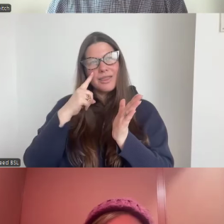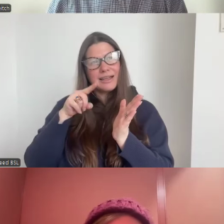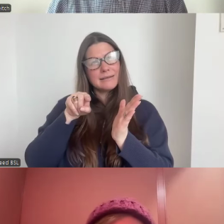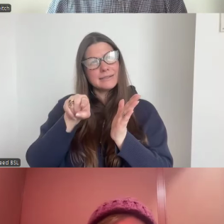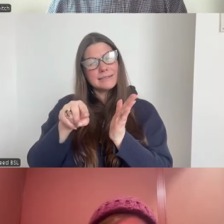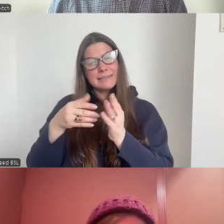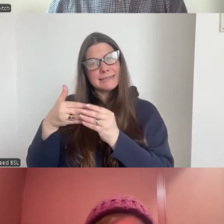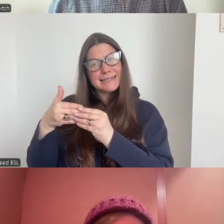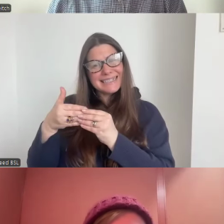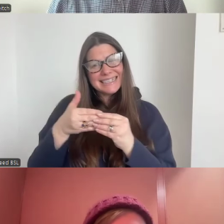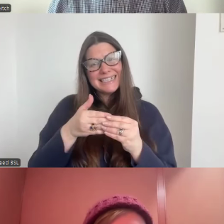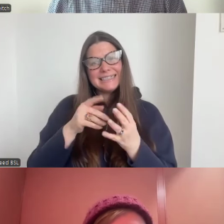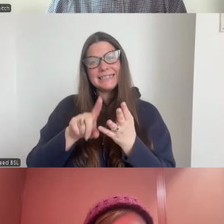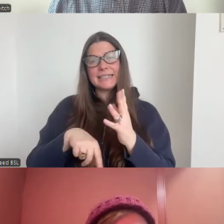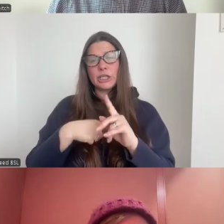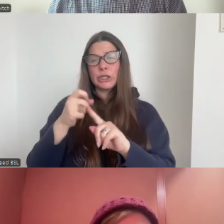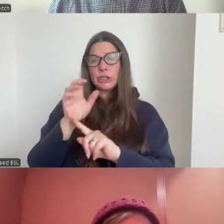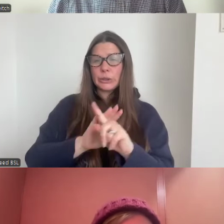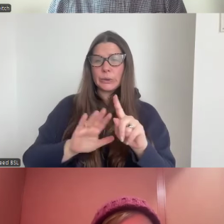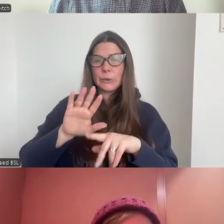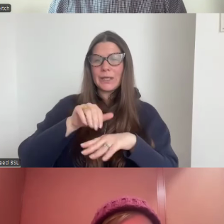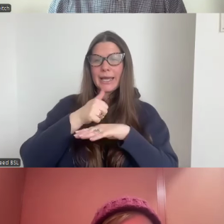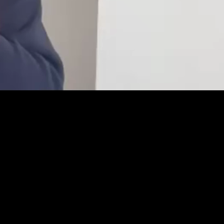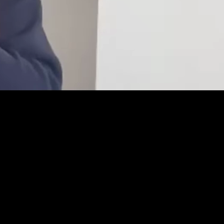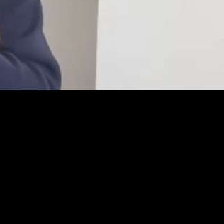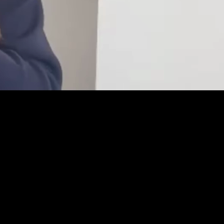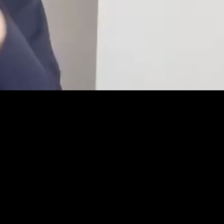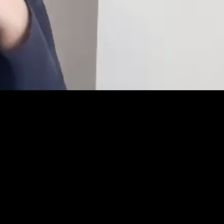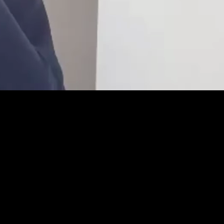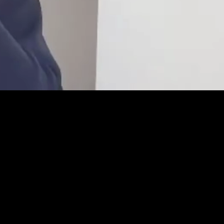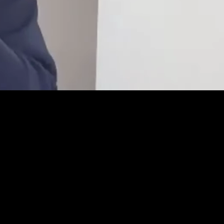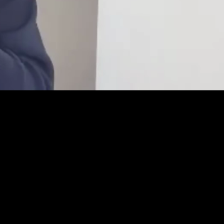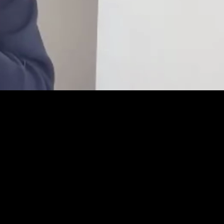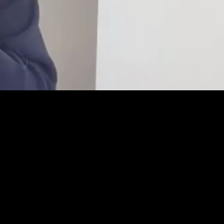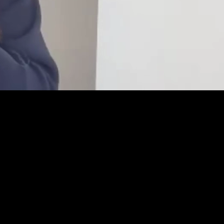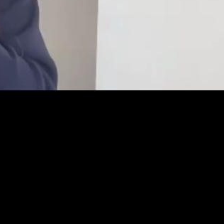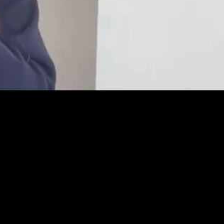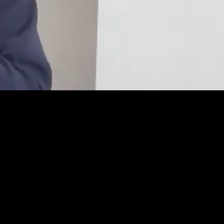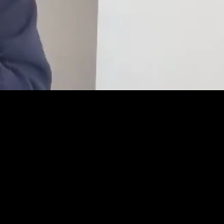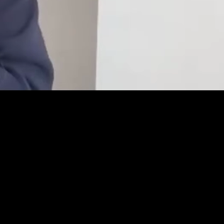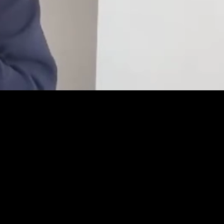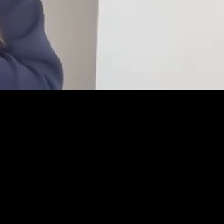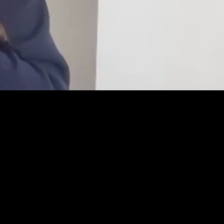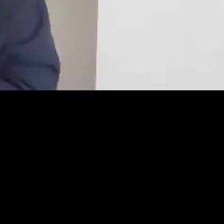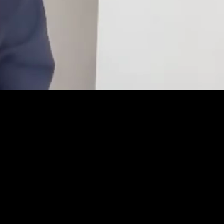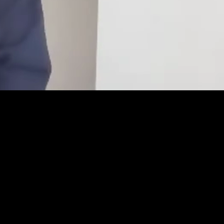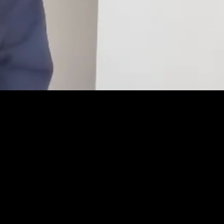UK-based sustainable web hosts. Check them out. There are others.